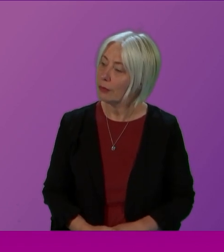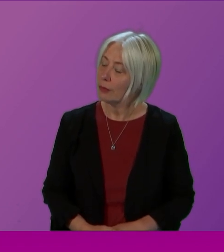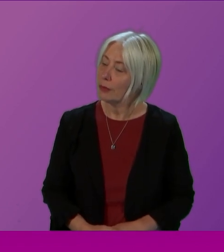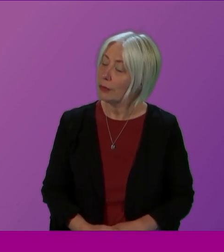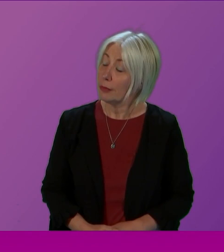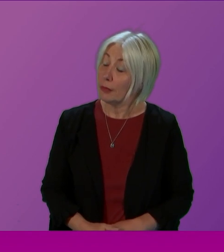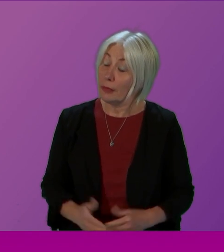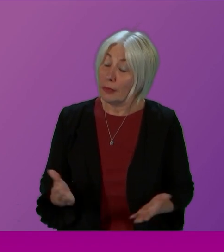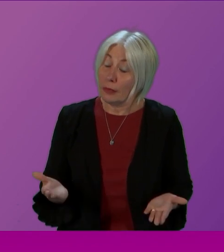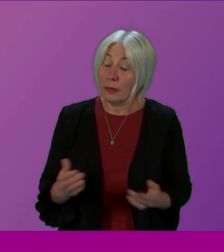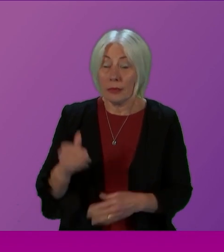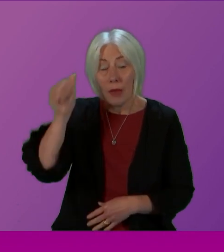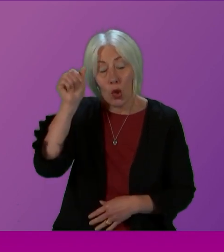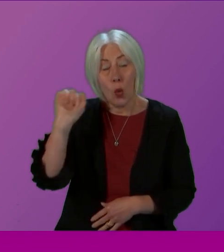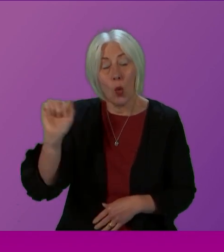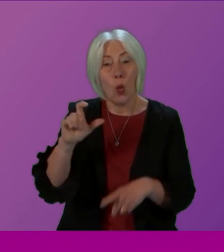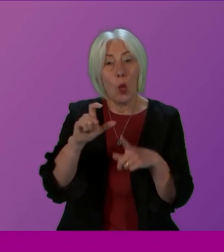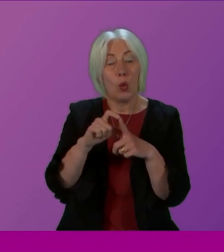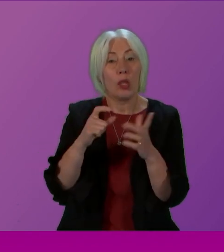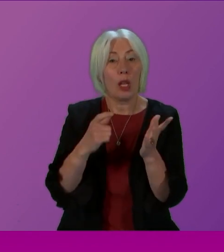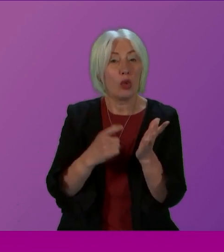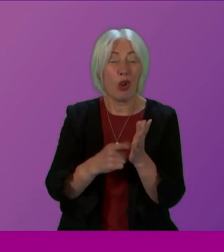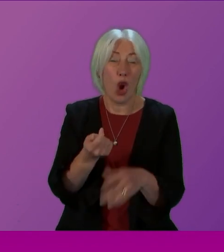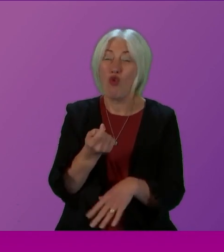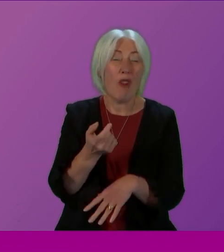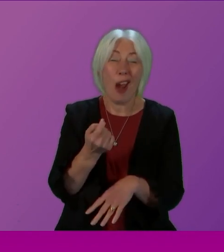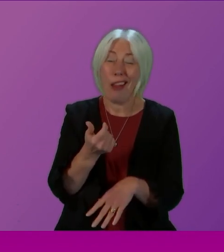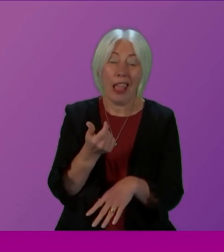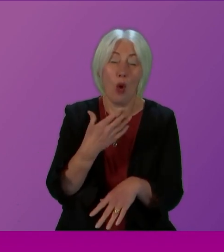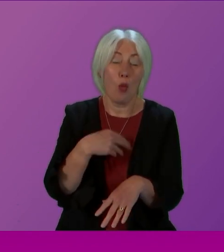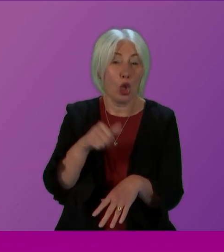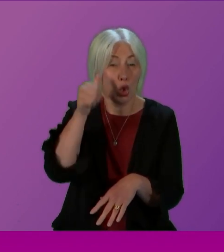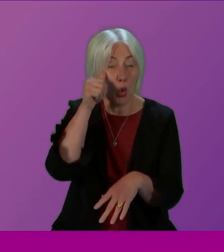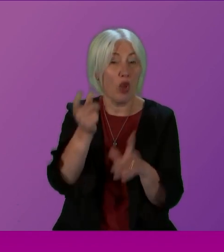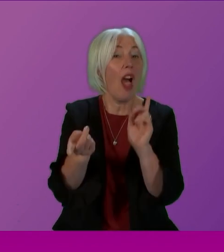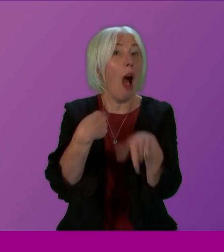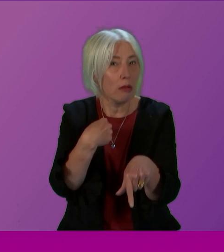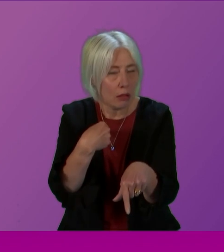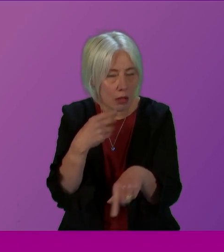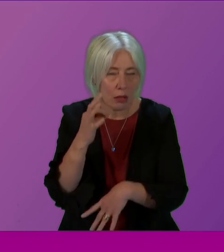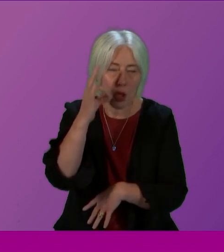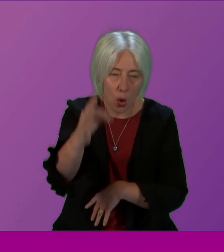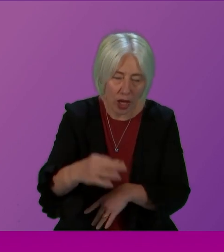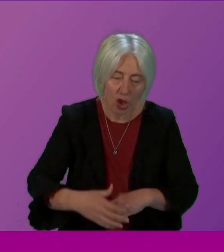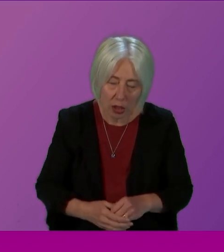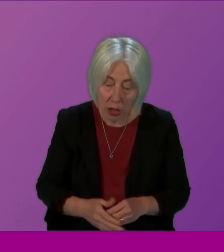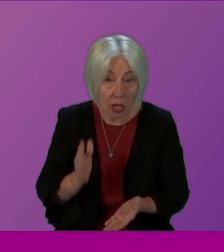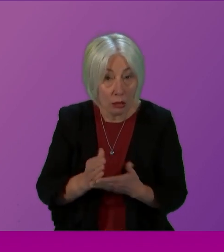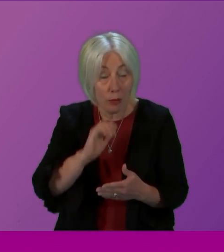I am aware that Douglas Ross is rarely interested in listening to the answers to questions, but I am answering the questions.